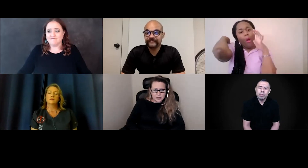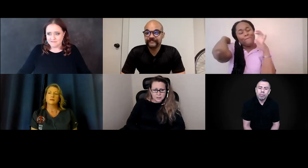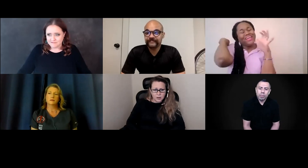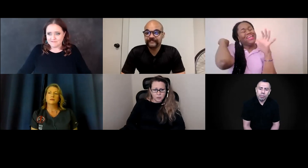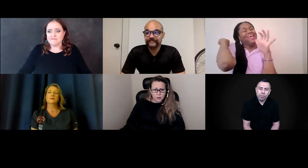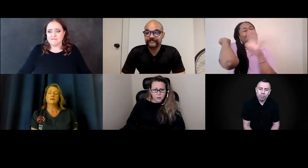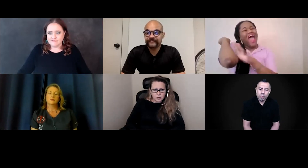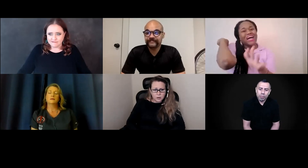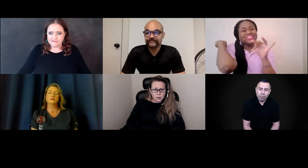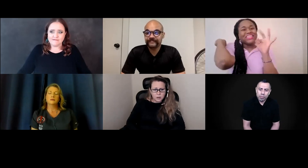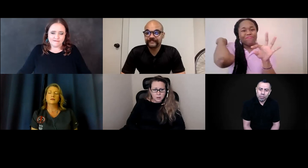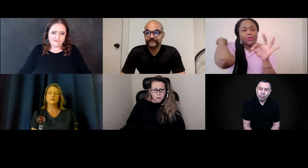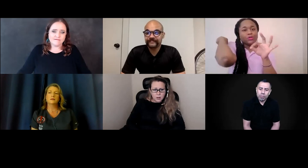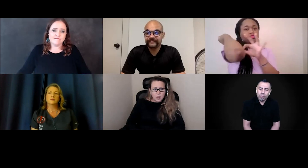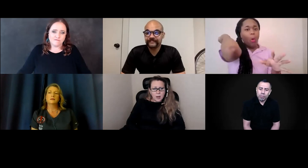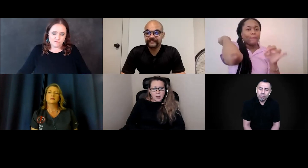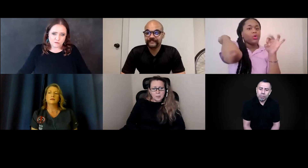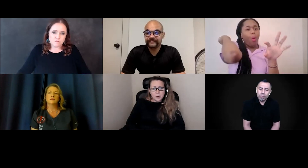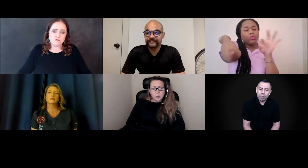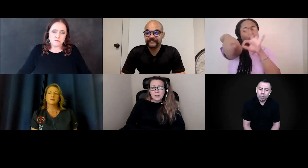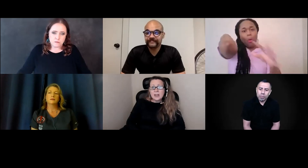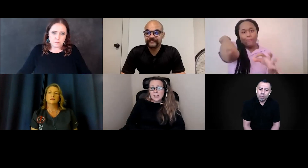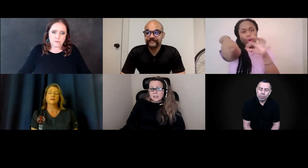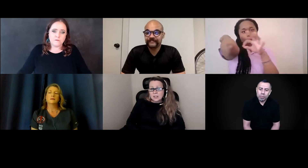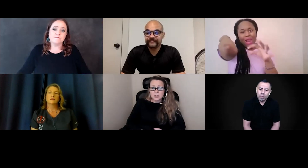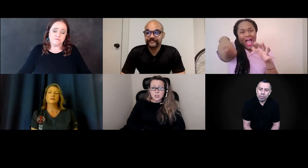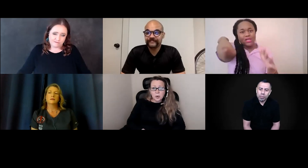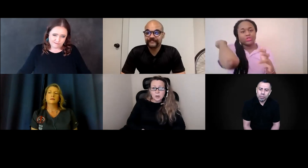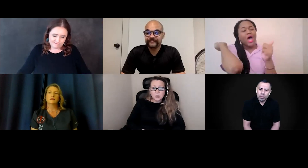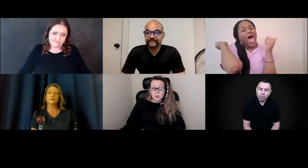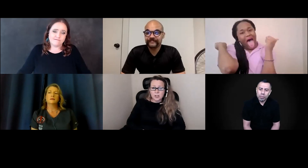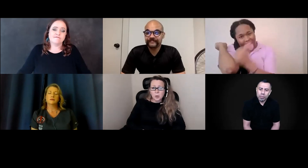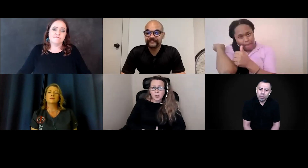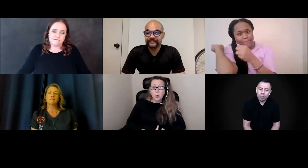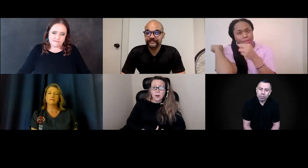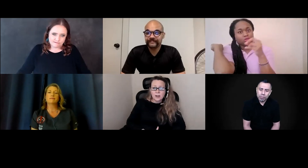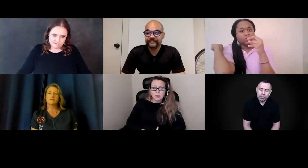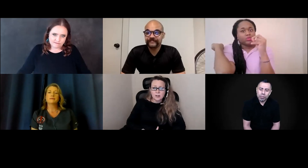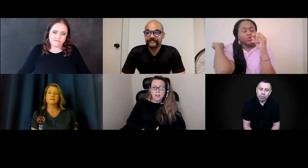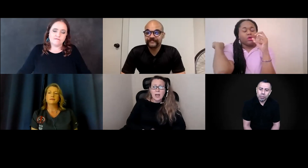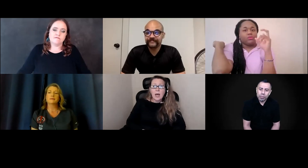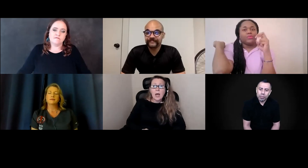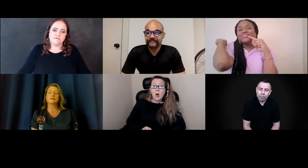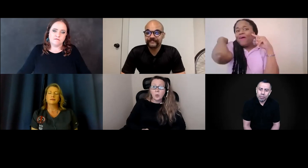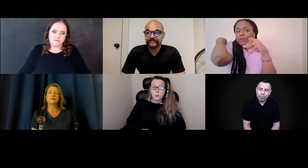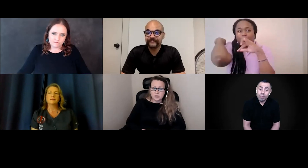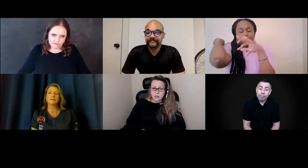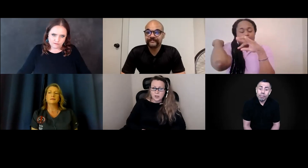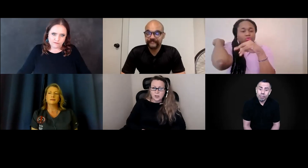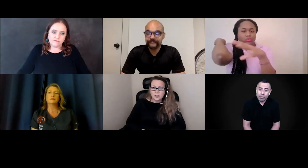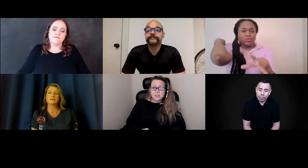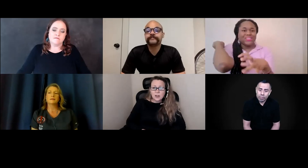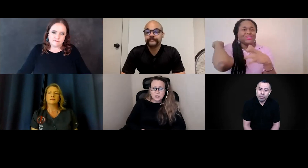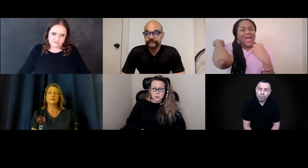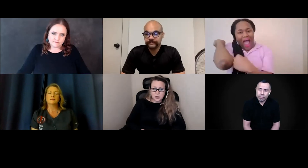But it would be nice if the interpreters or the interpreter coordinators helped the deaf